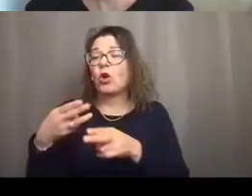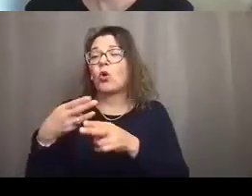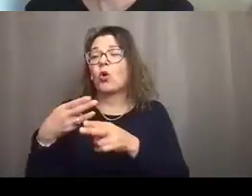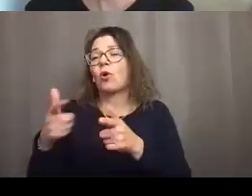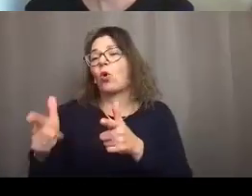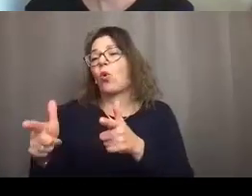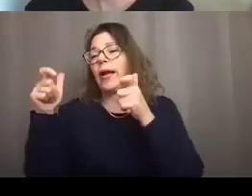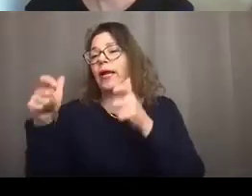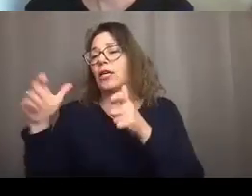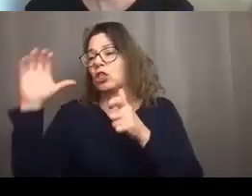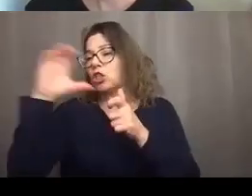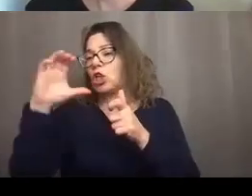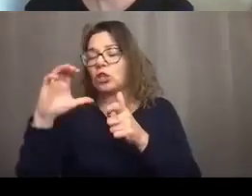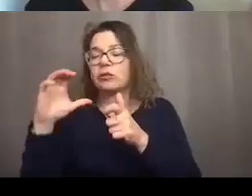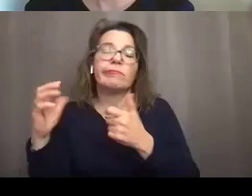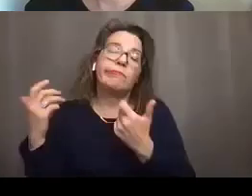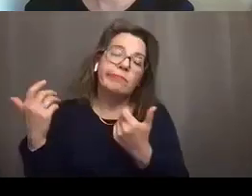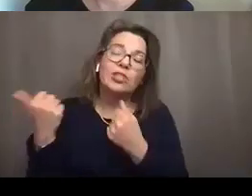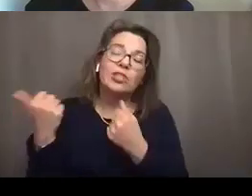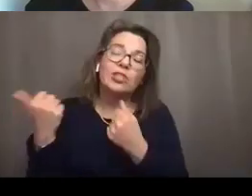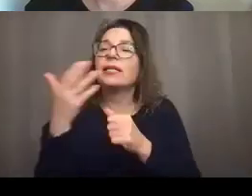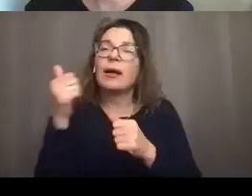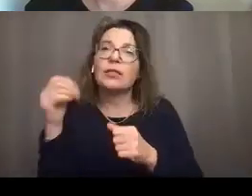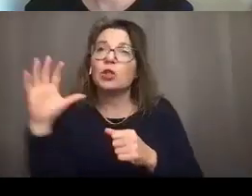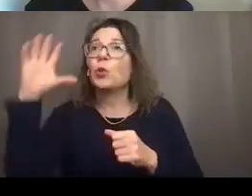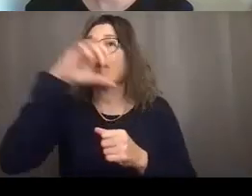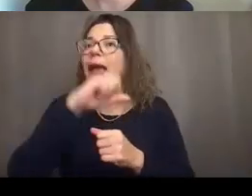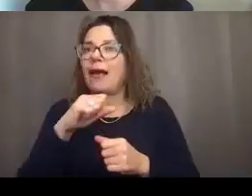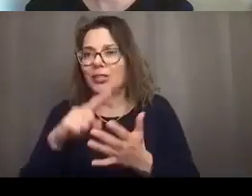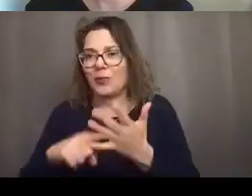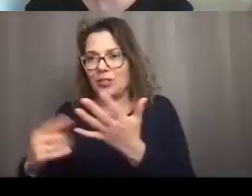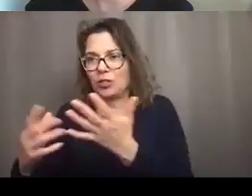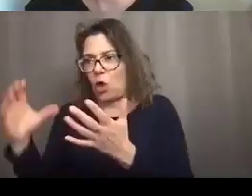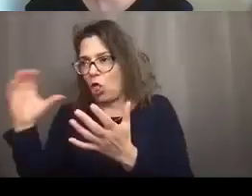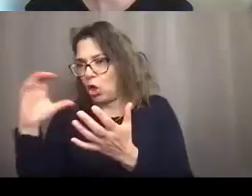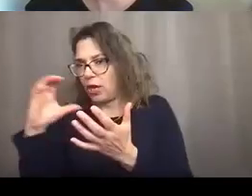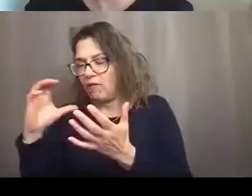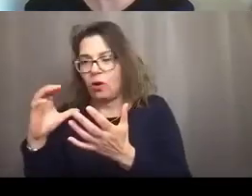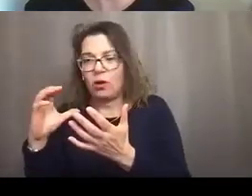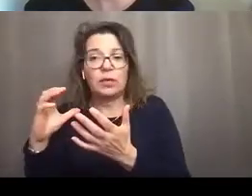it does its best to guess what you're looking for, and in some cases, that's very obvious,